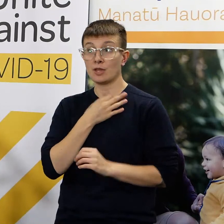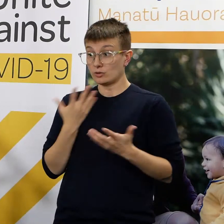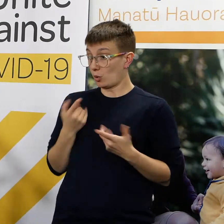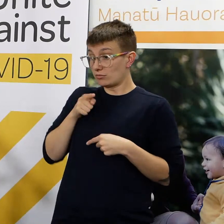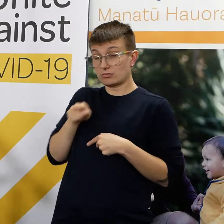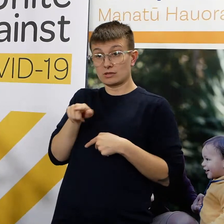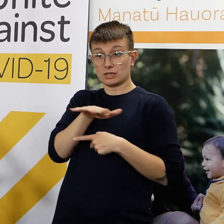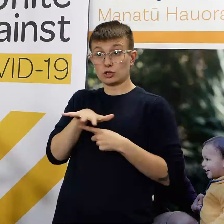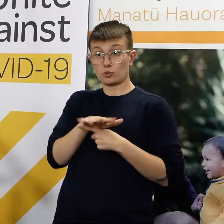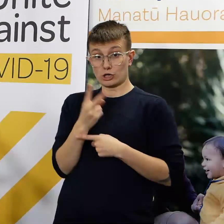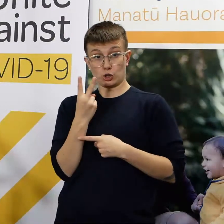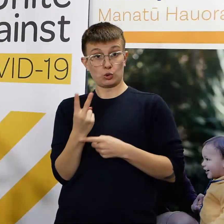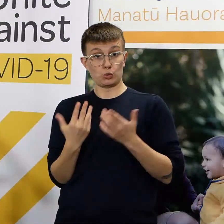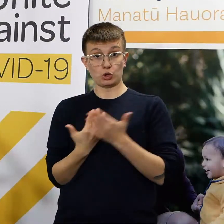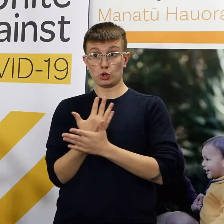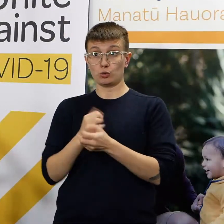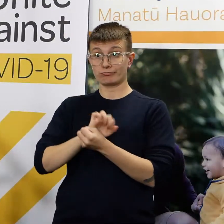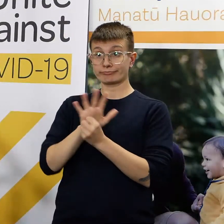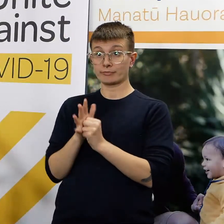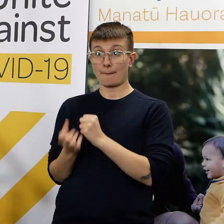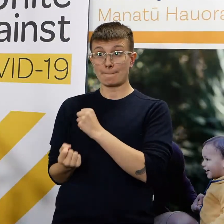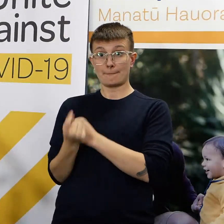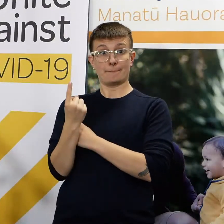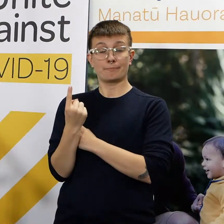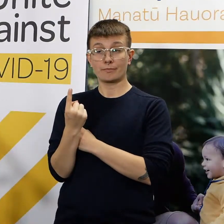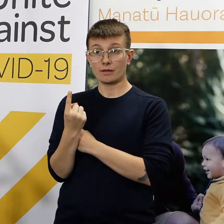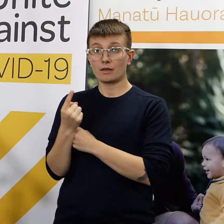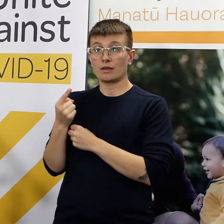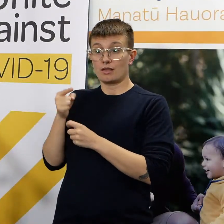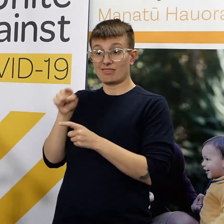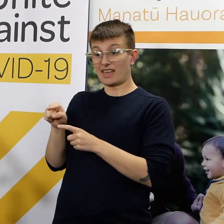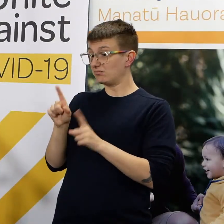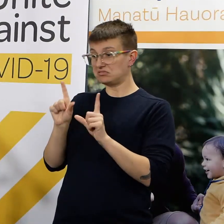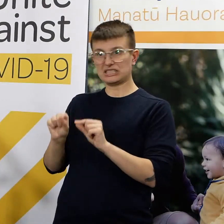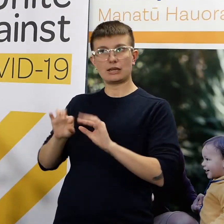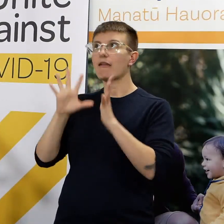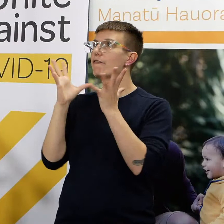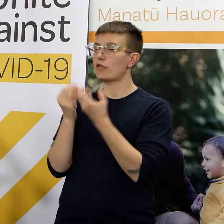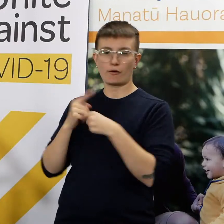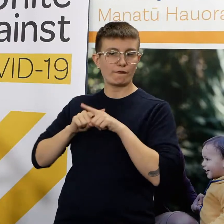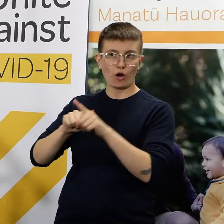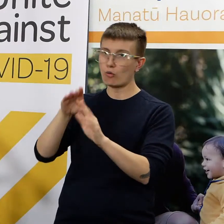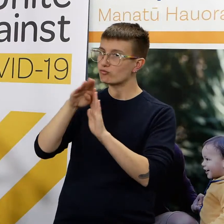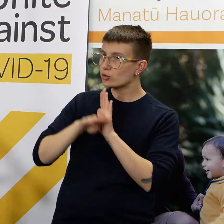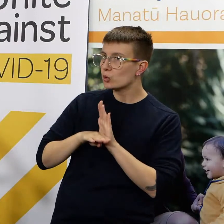and they through their travel, and through what they did down here, and then going and get tested.